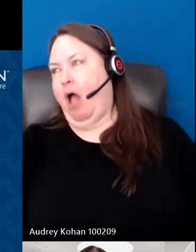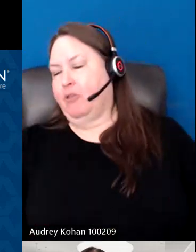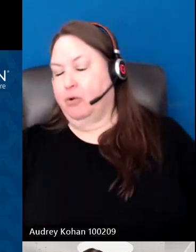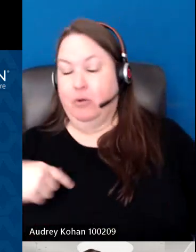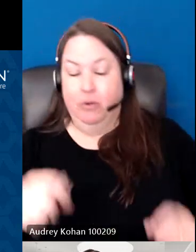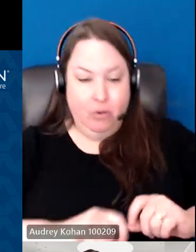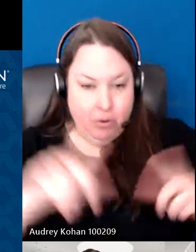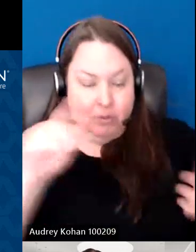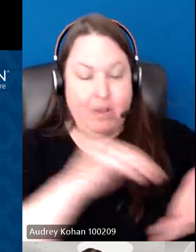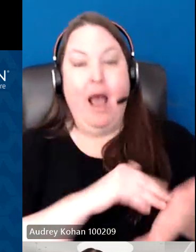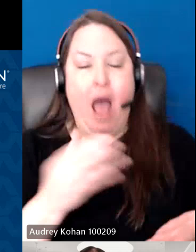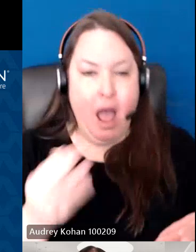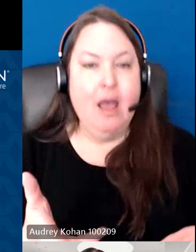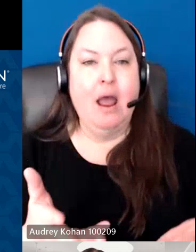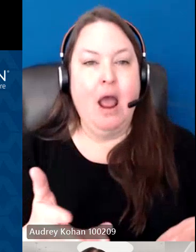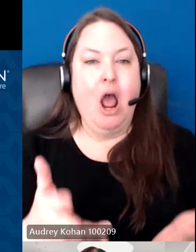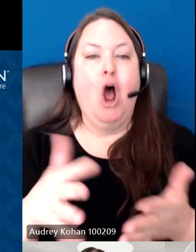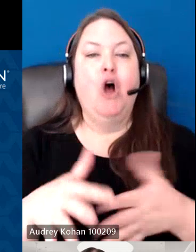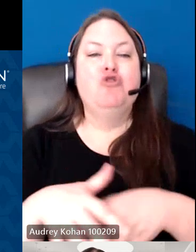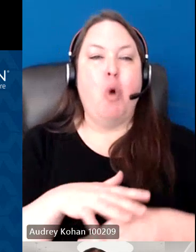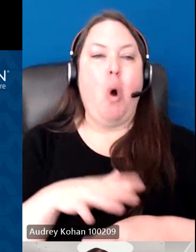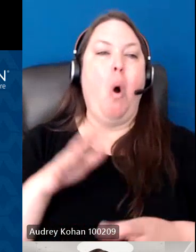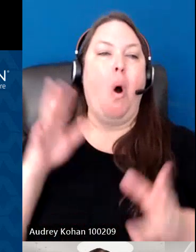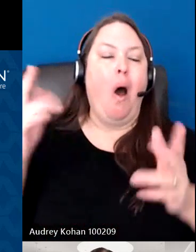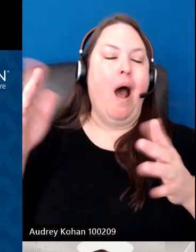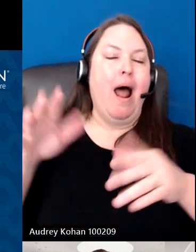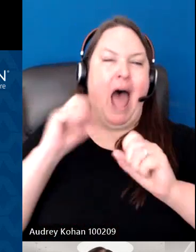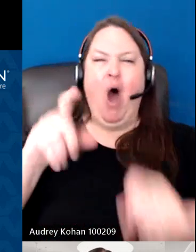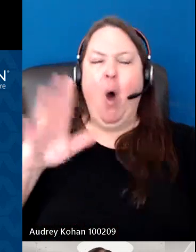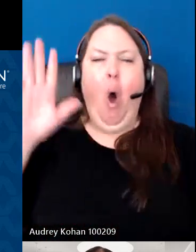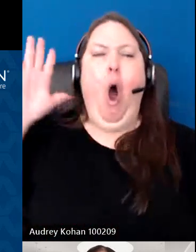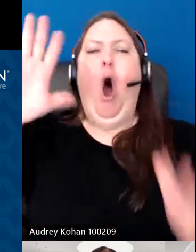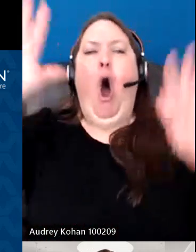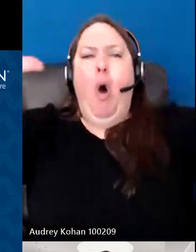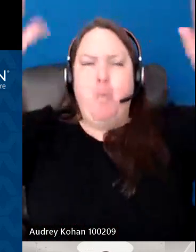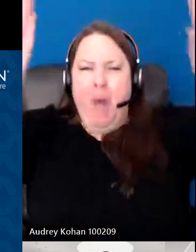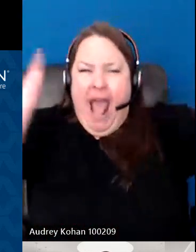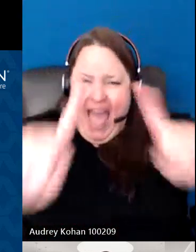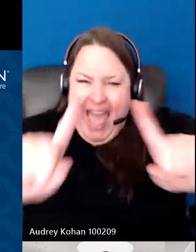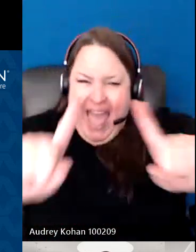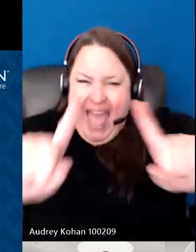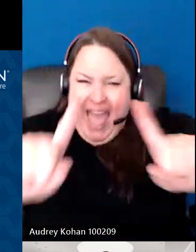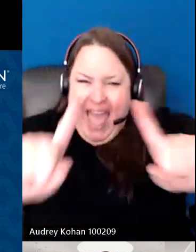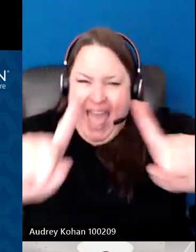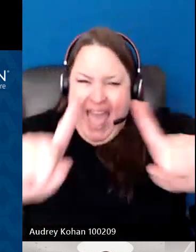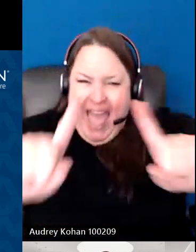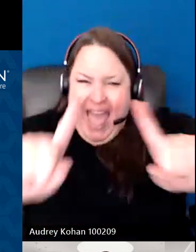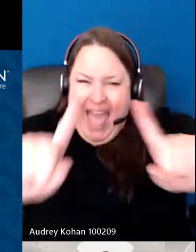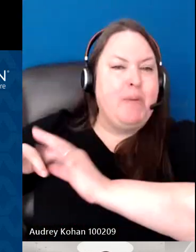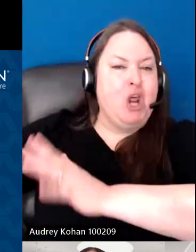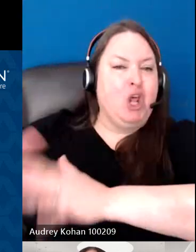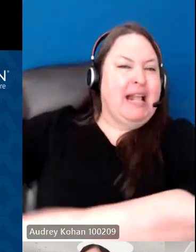and going the slow and loud version of wait uh interpret are coming you know that type of thing